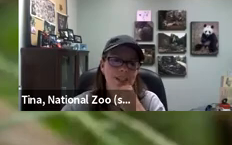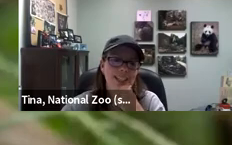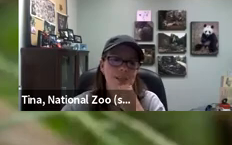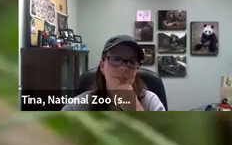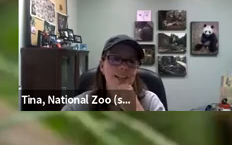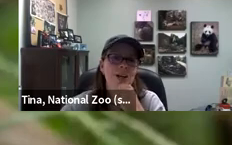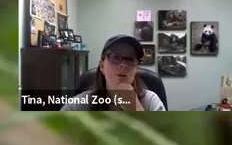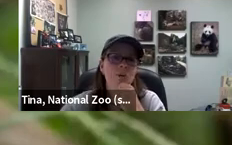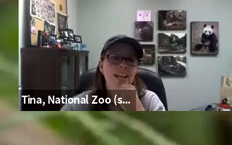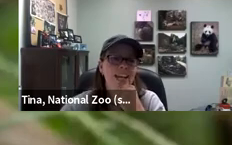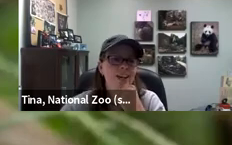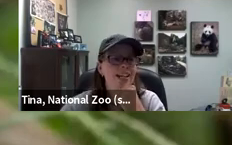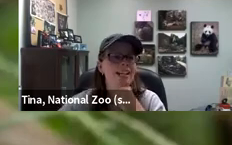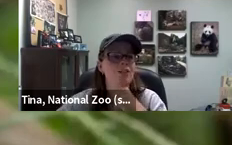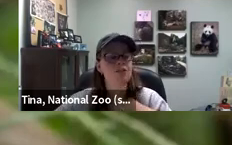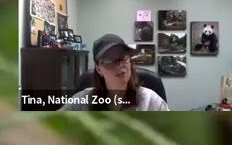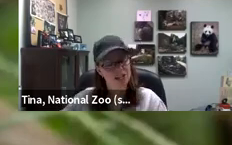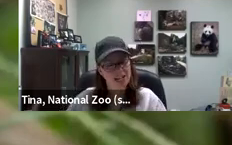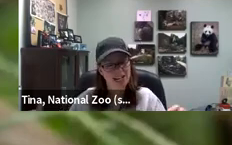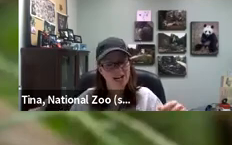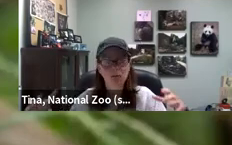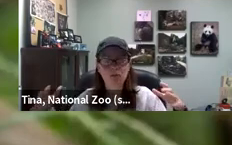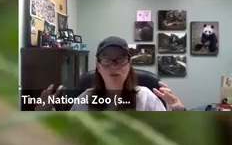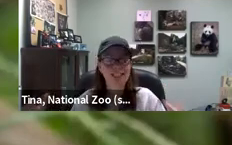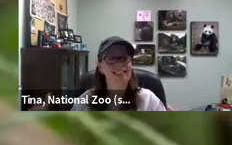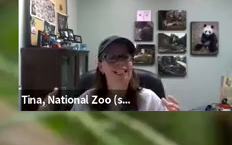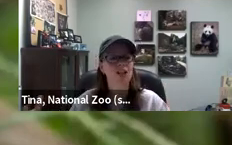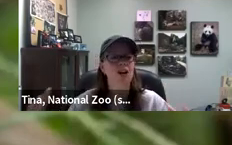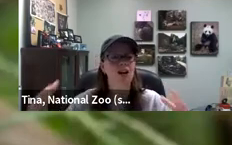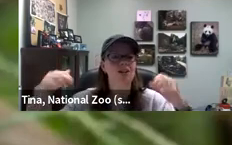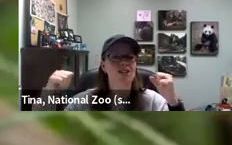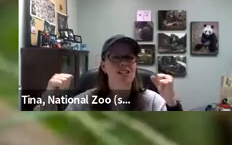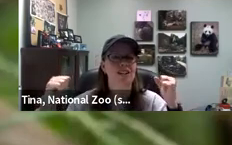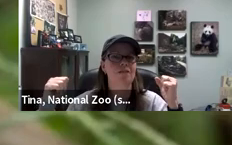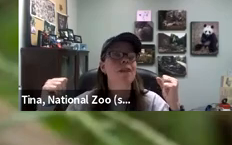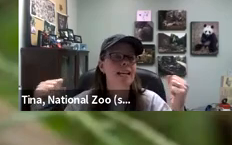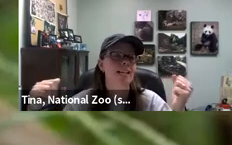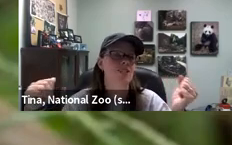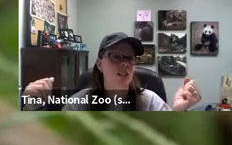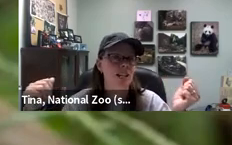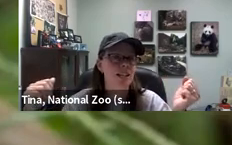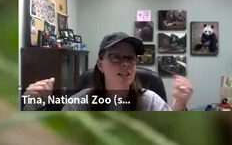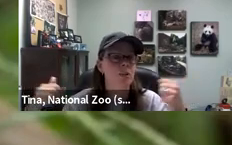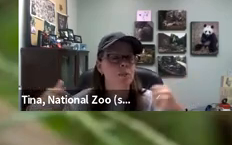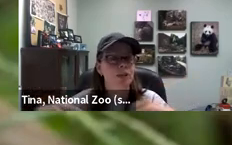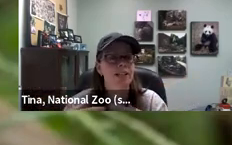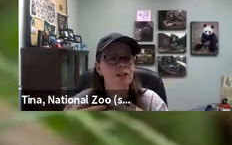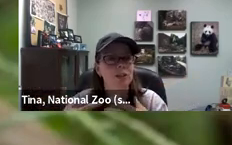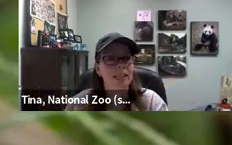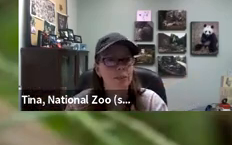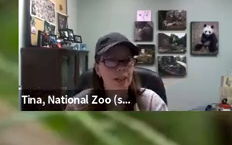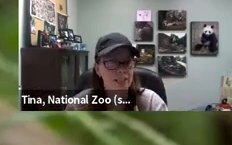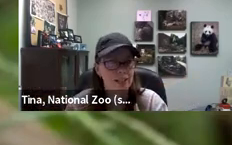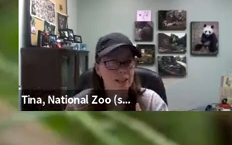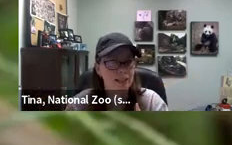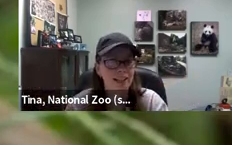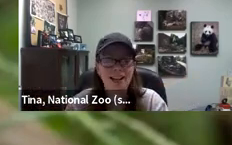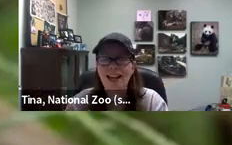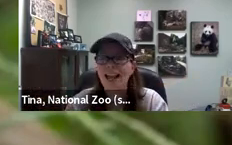this. But we carried in three really large ficus trees to put